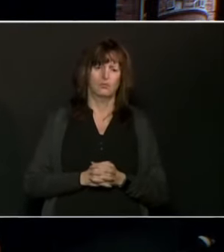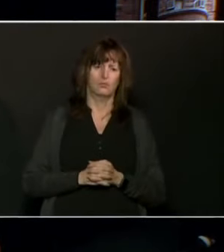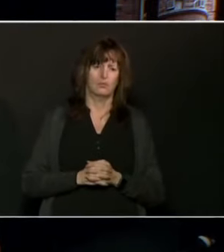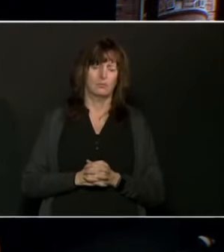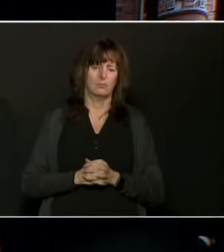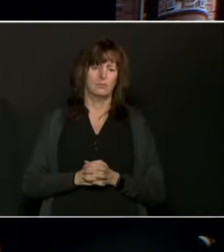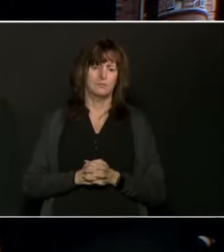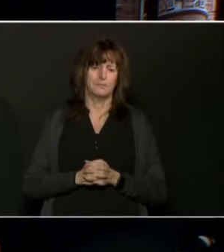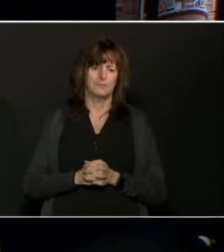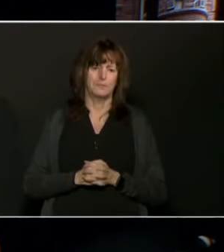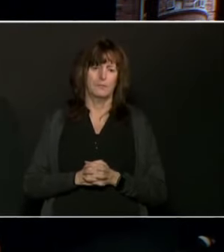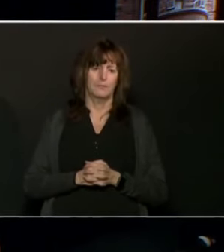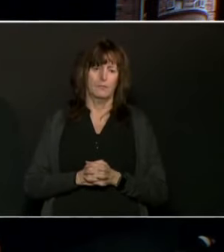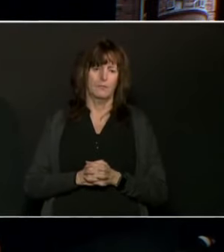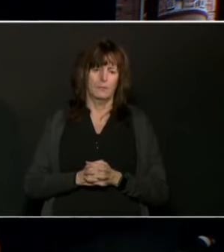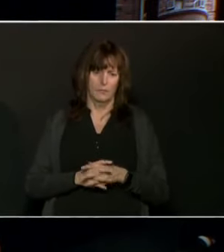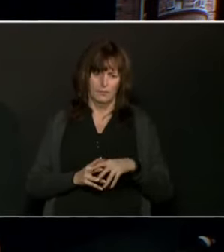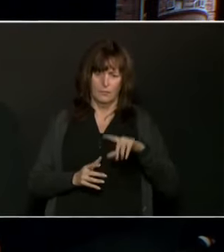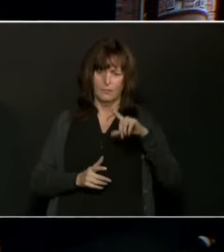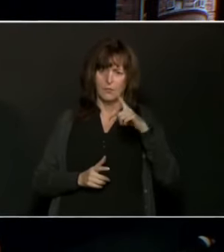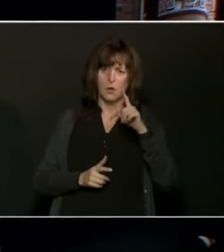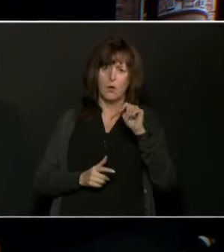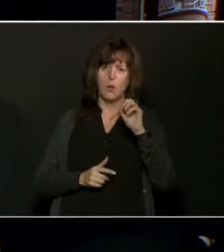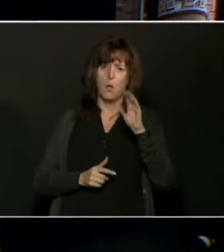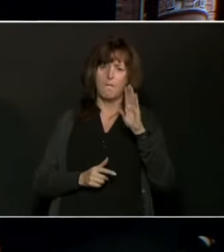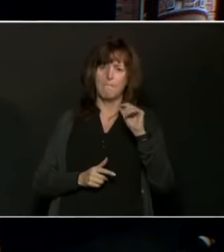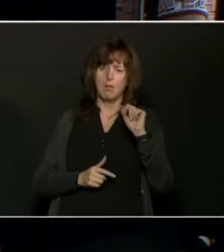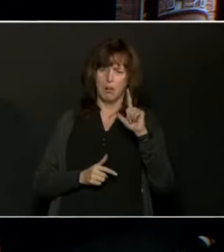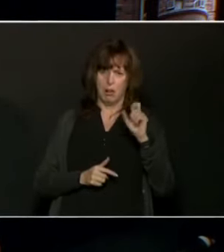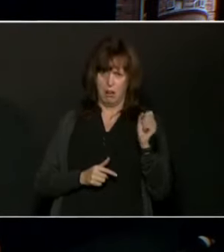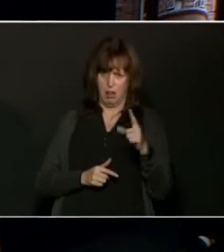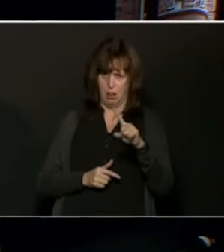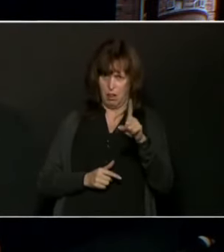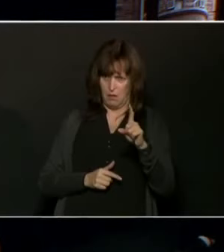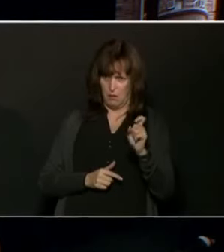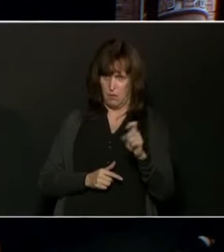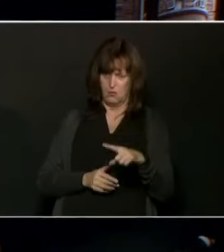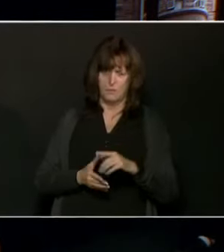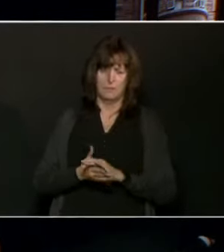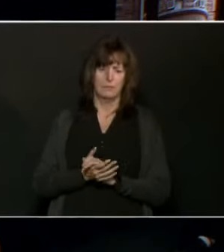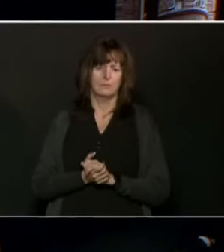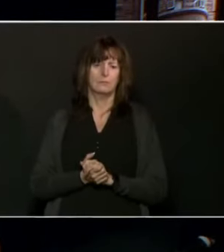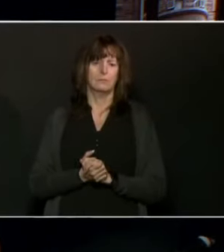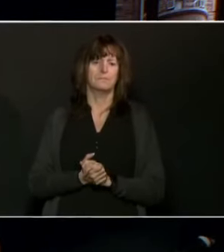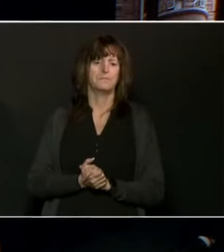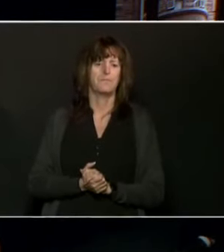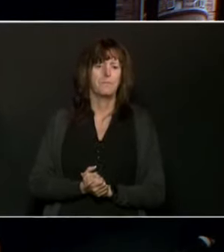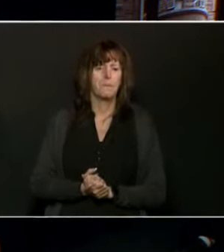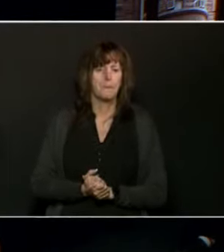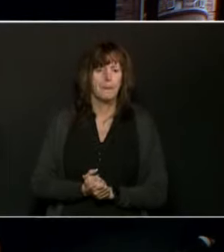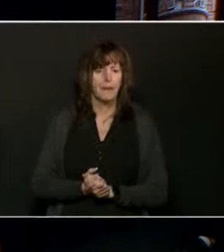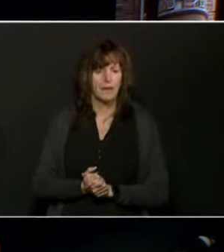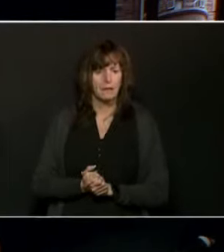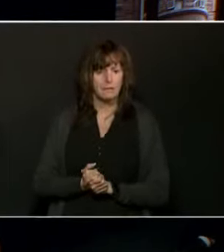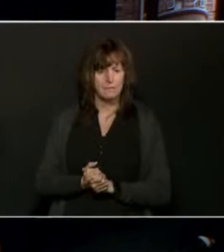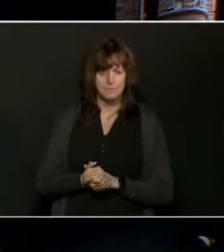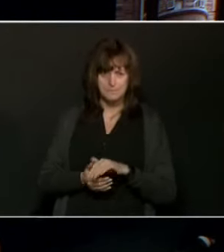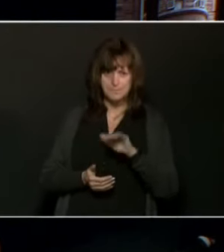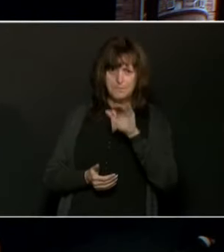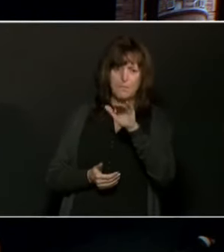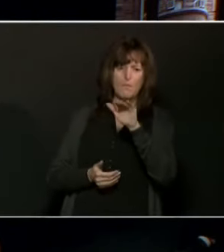TRAVELLING ON PUBLIC TRANSPORT. NEXT QUESTION. NEXT QUESTION COMES FROM